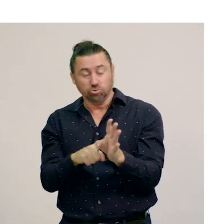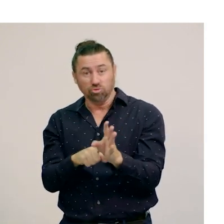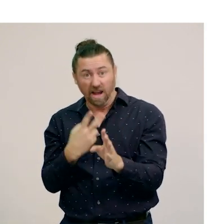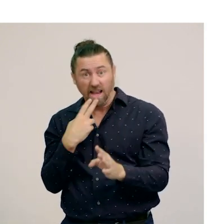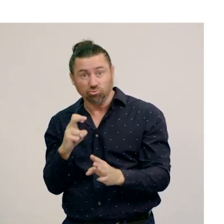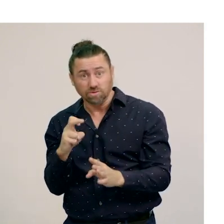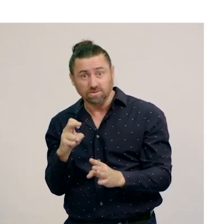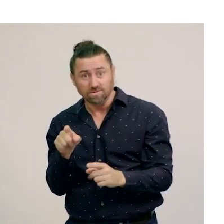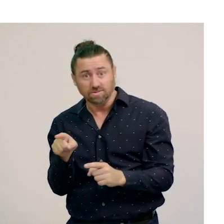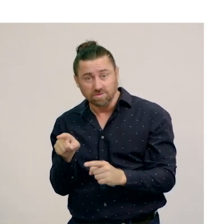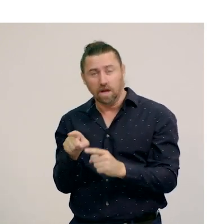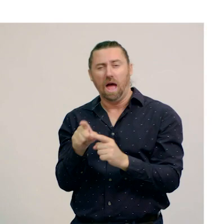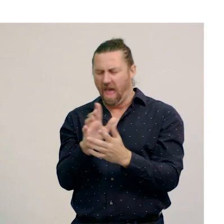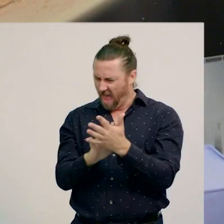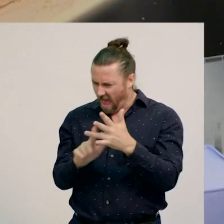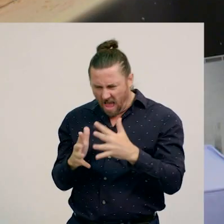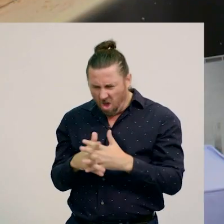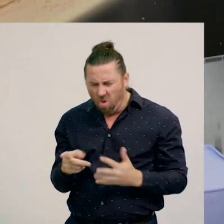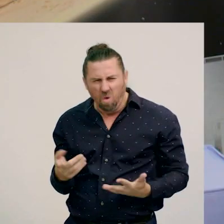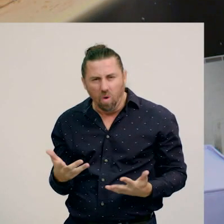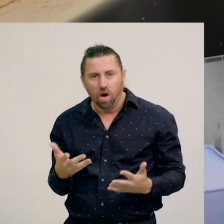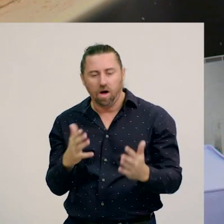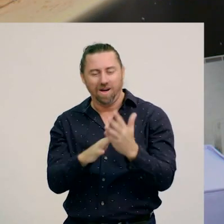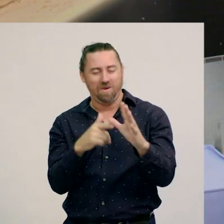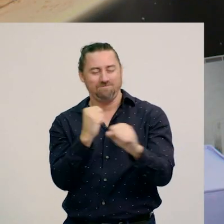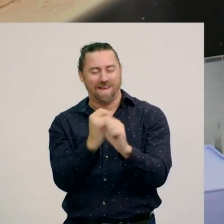we actually have to use magnets. You remember magnets.